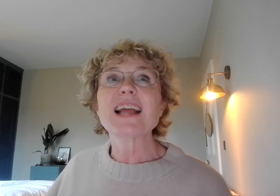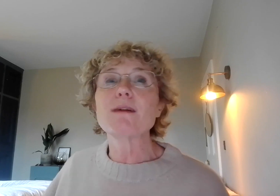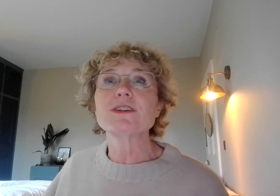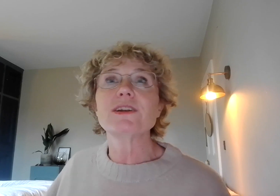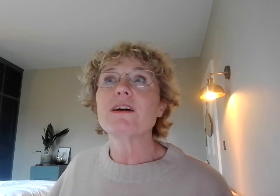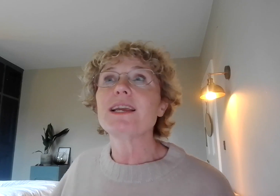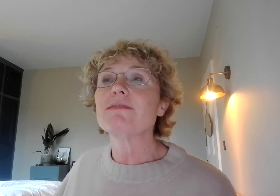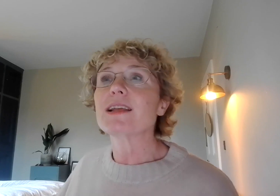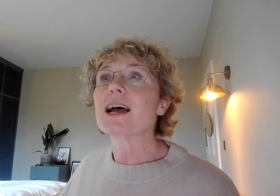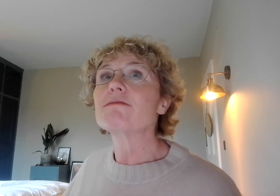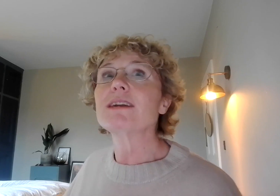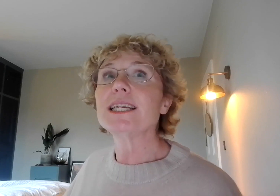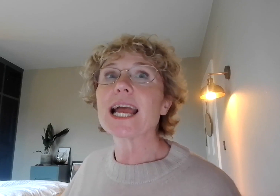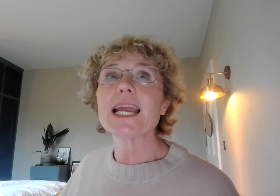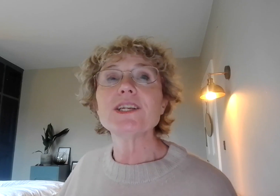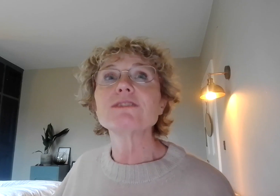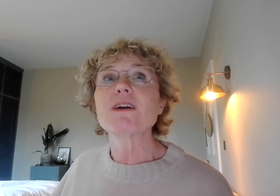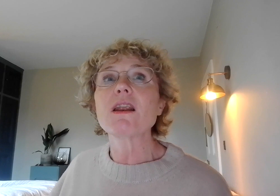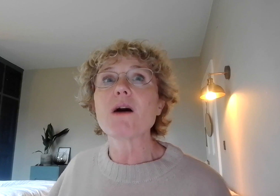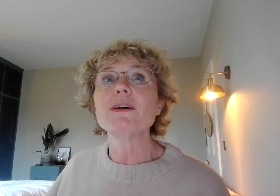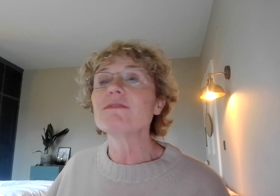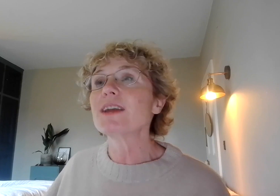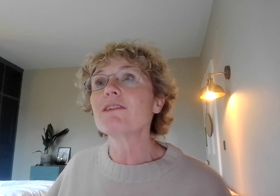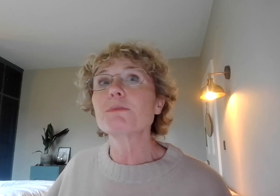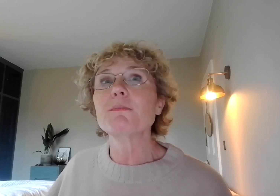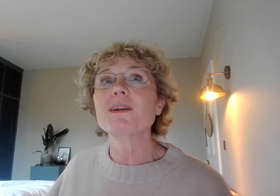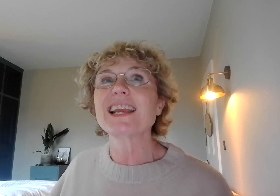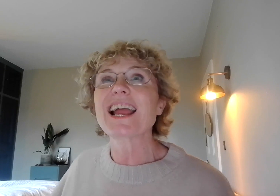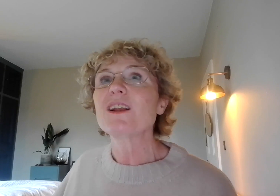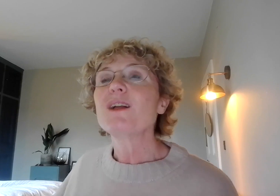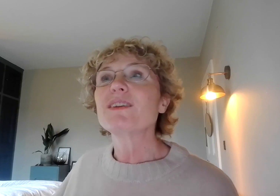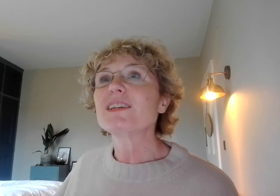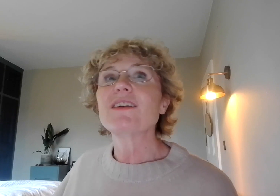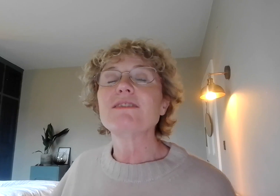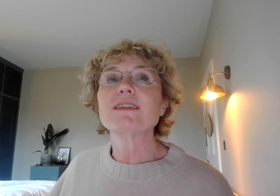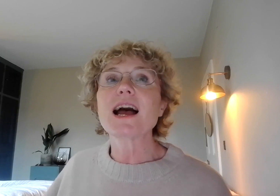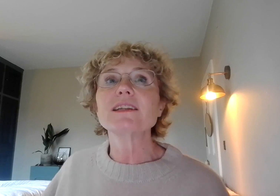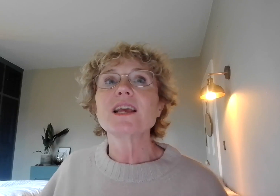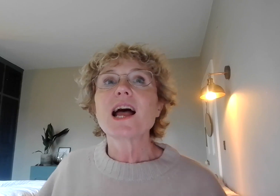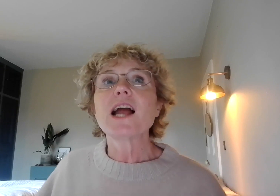There's absolutely no need for that. Reading age is far lower than for hearing people. And again, there's no need for that.